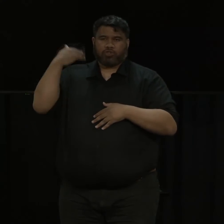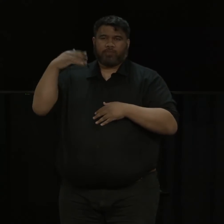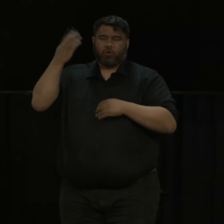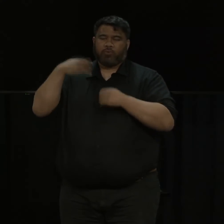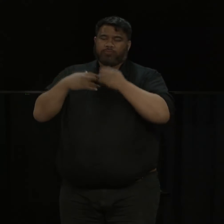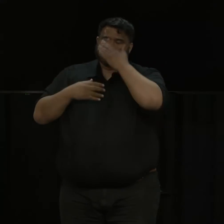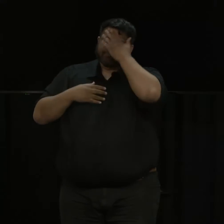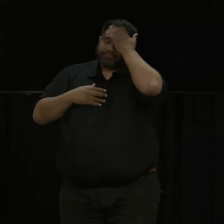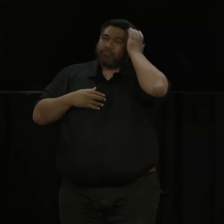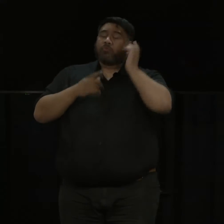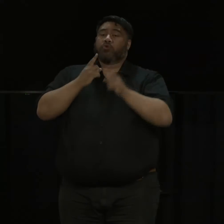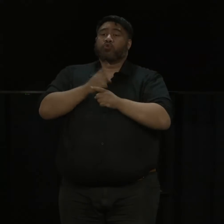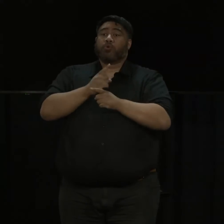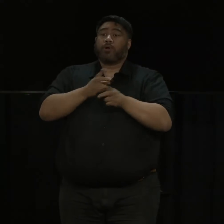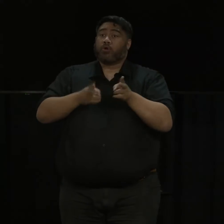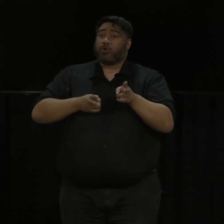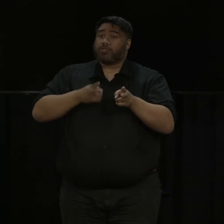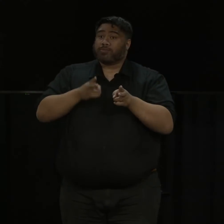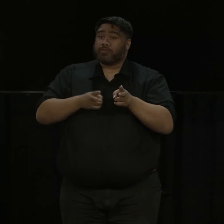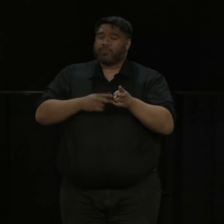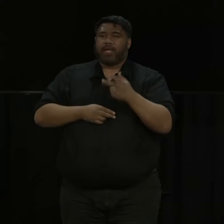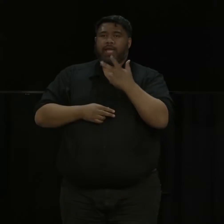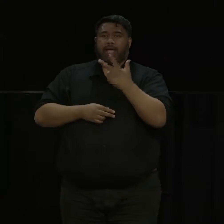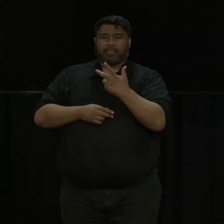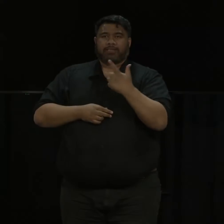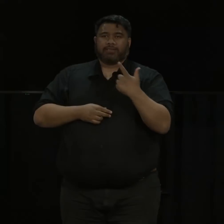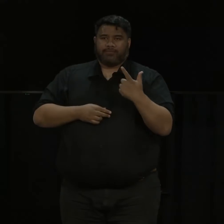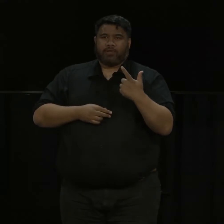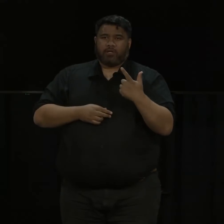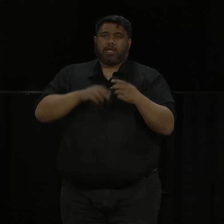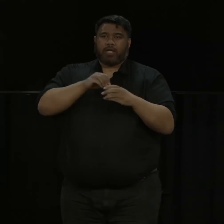The new cases are in Auckland (196), Waikato (11), Northland (four), Lakes (two), Bay of Plenty (one)